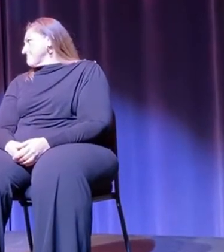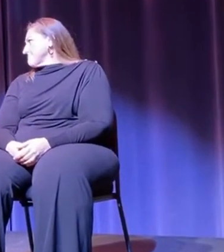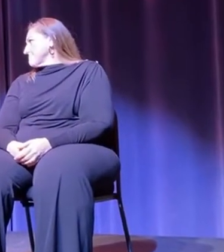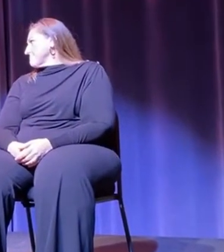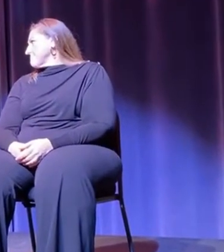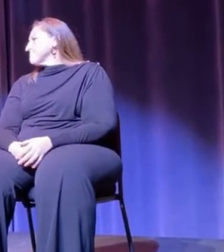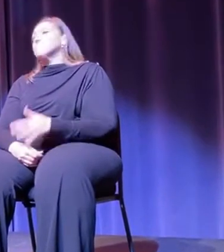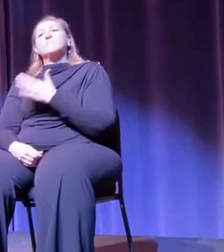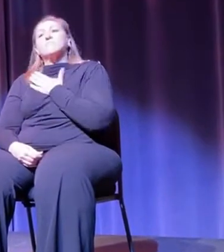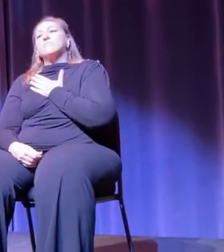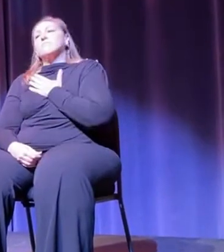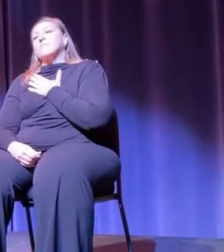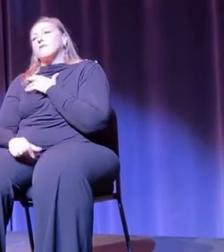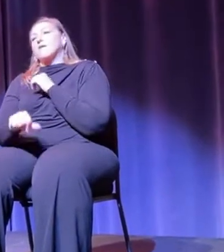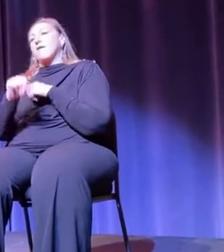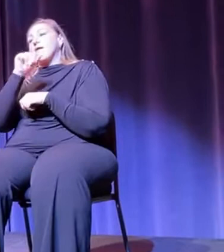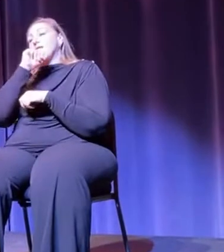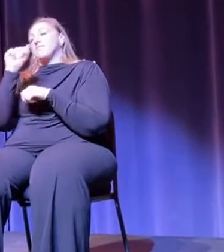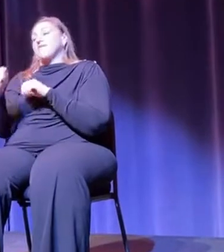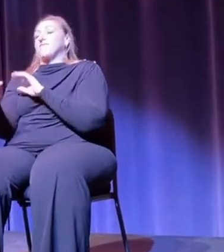I love that, that shout out to chosen family too.